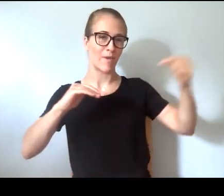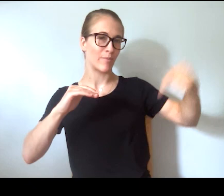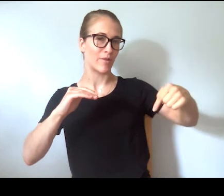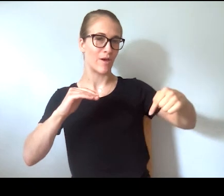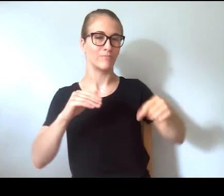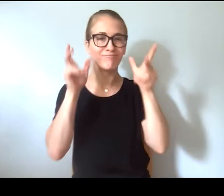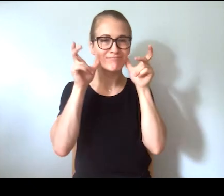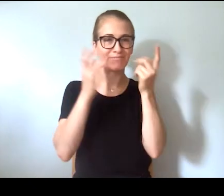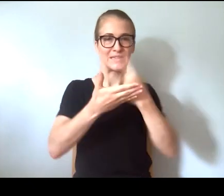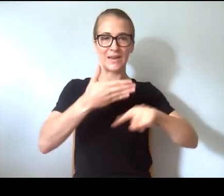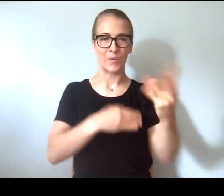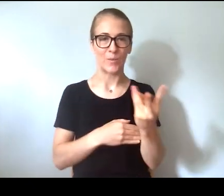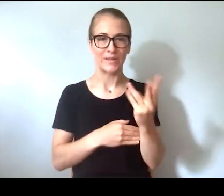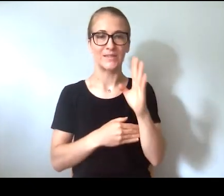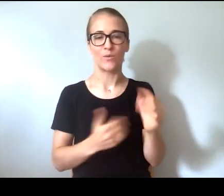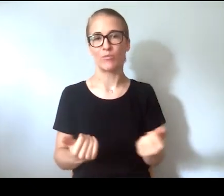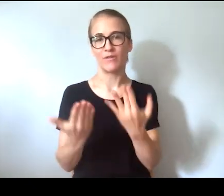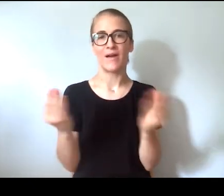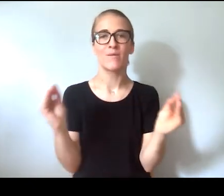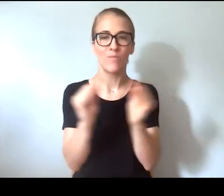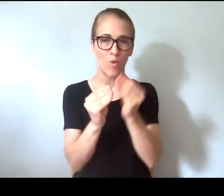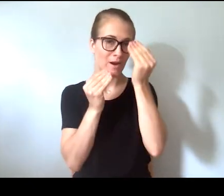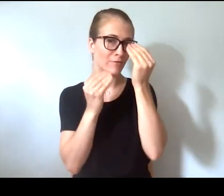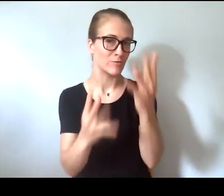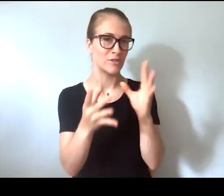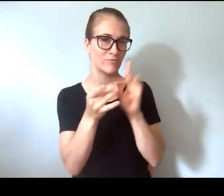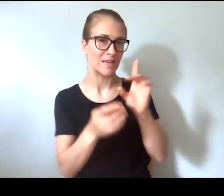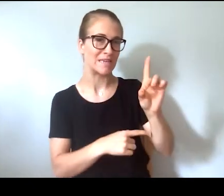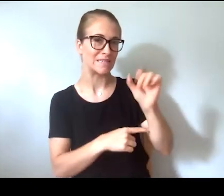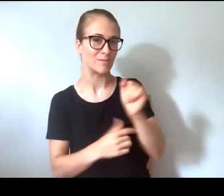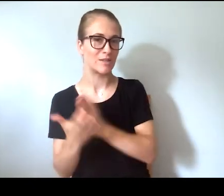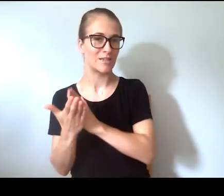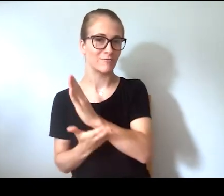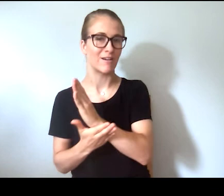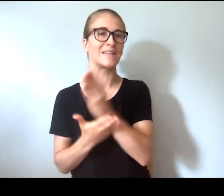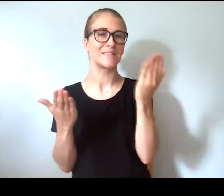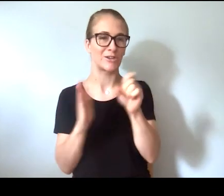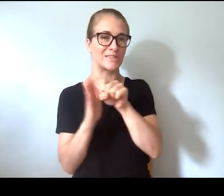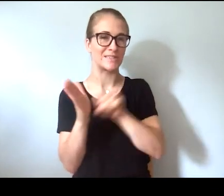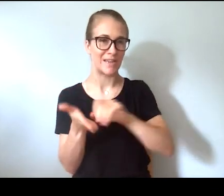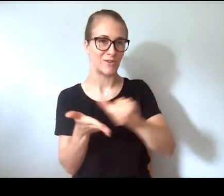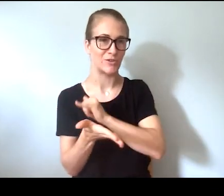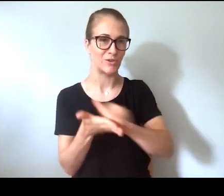Tune in next Wednesday where we'll bring you more information on disability rights in the state of New York.